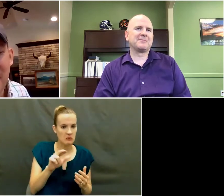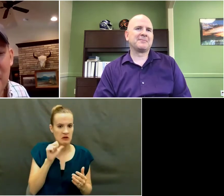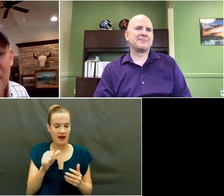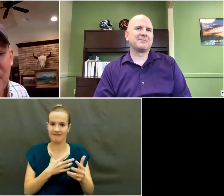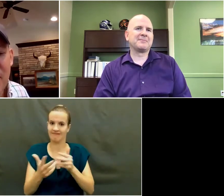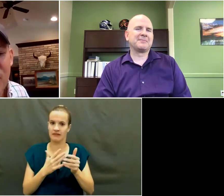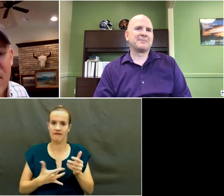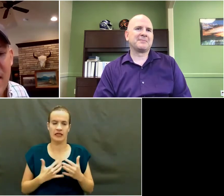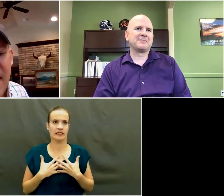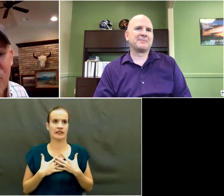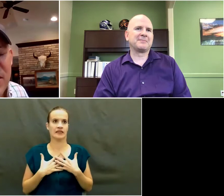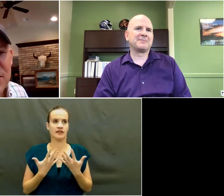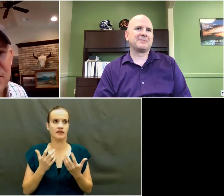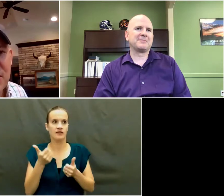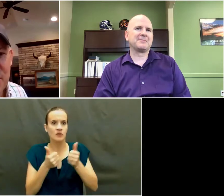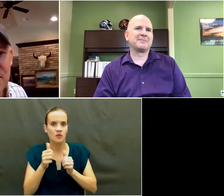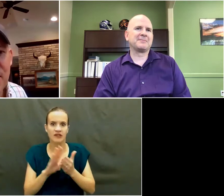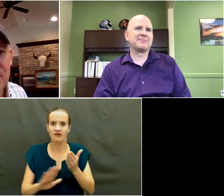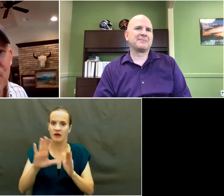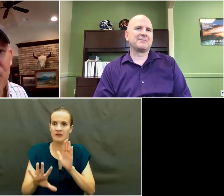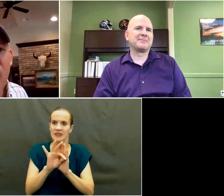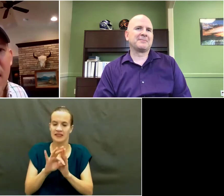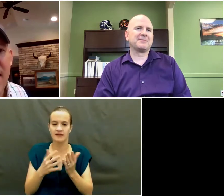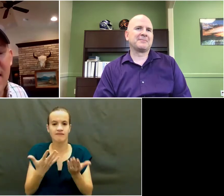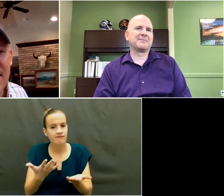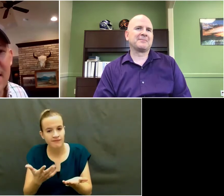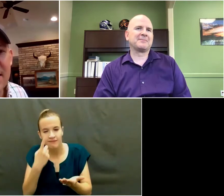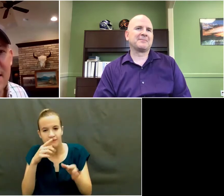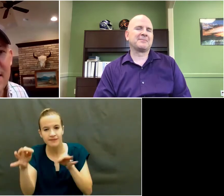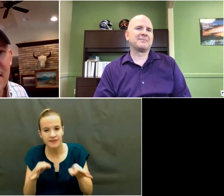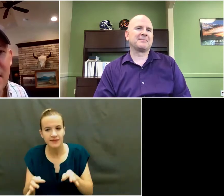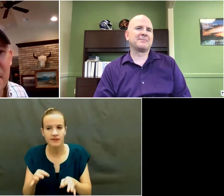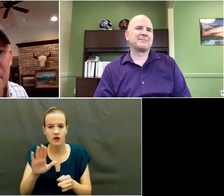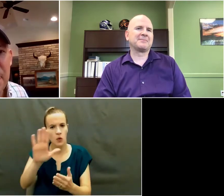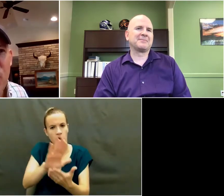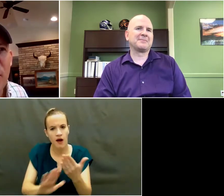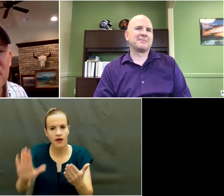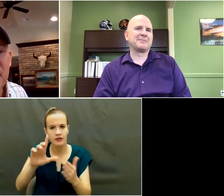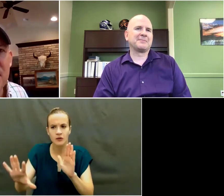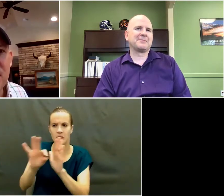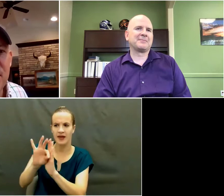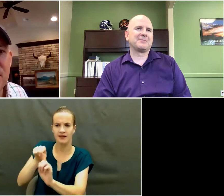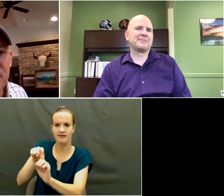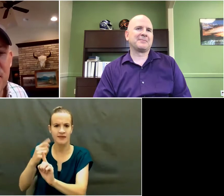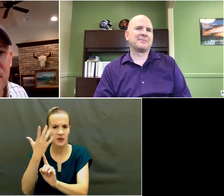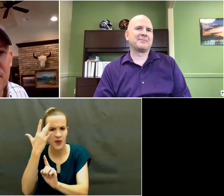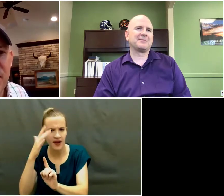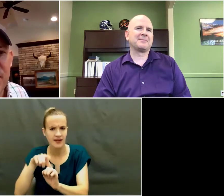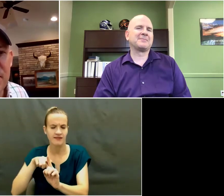Um, where, where did you choose to go to school and why? And what were some of the concerns or